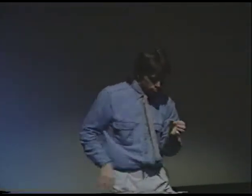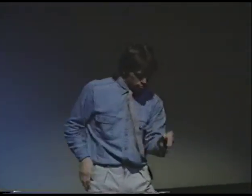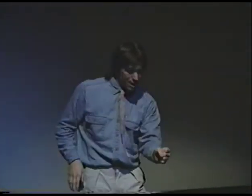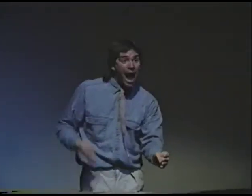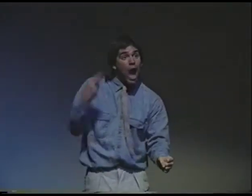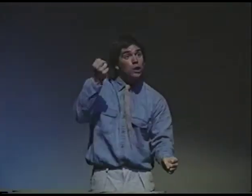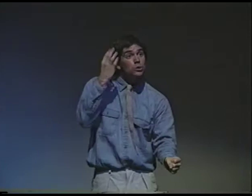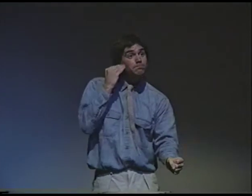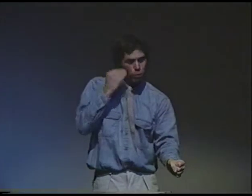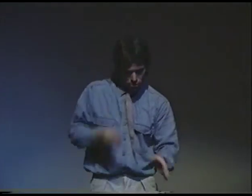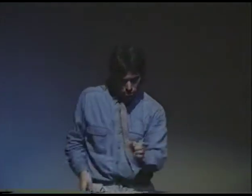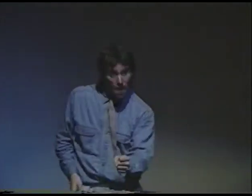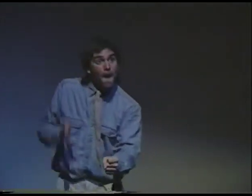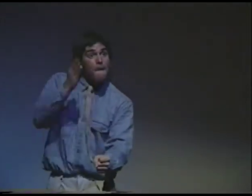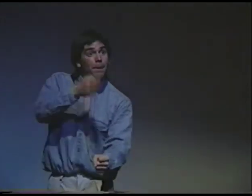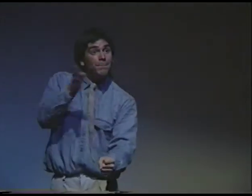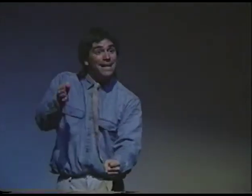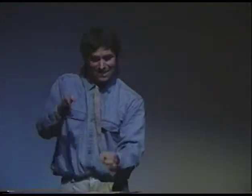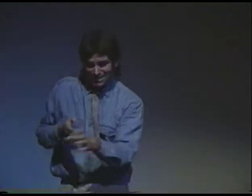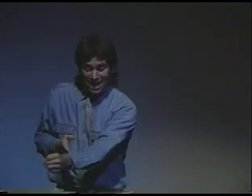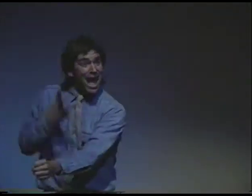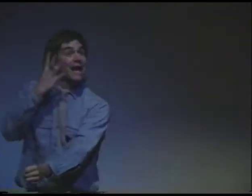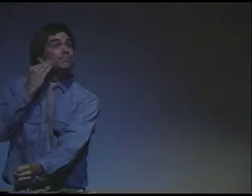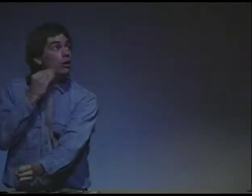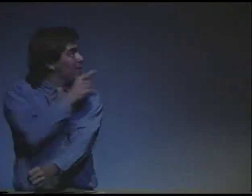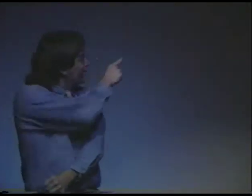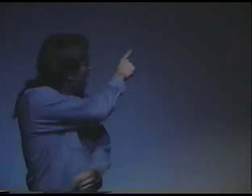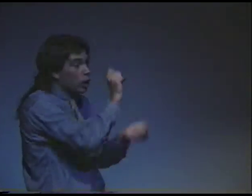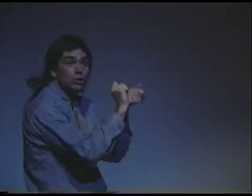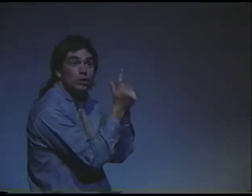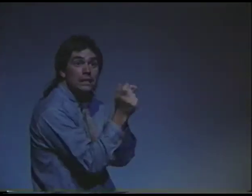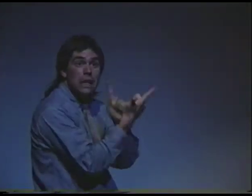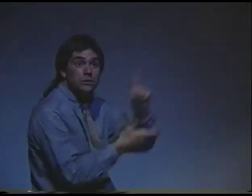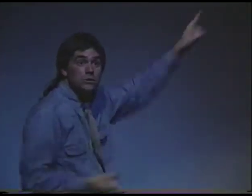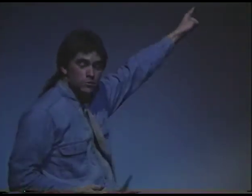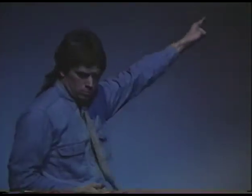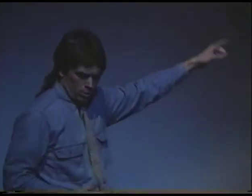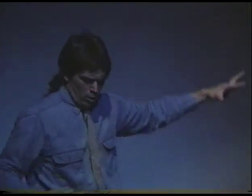Now remember, I was a child creating, and Bernard Bragg, high school.